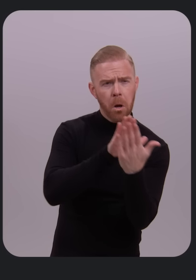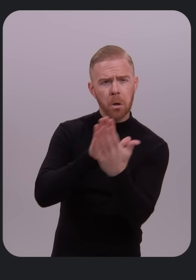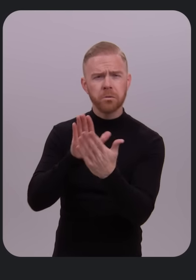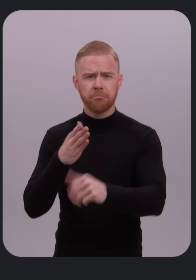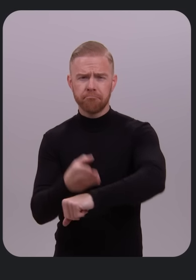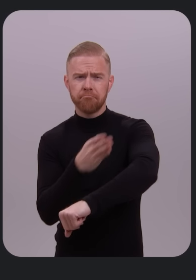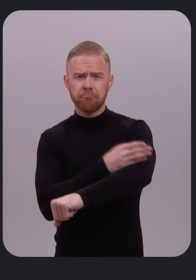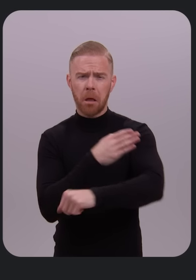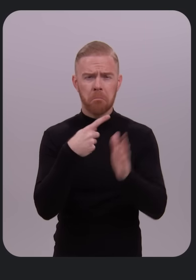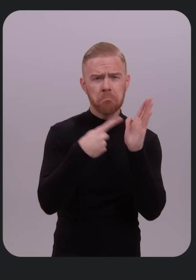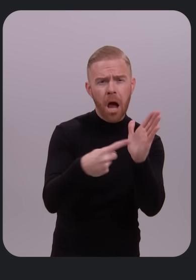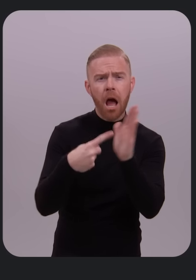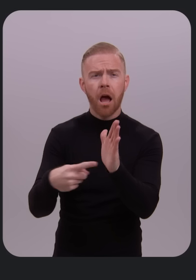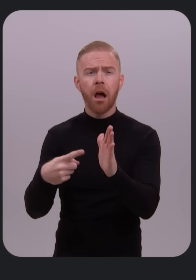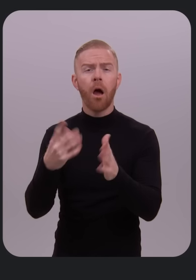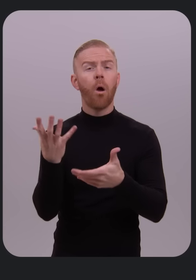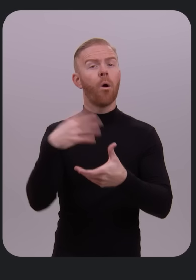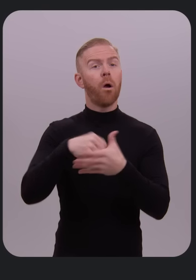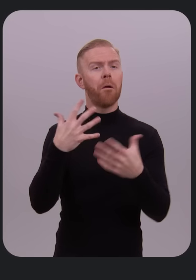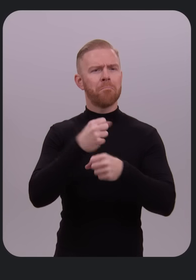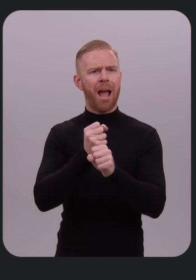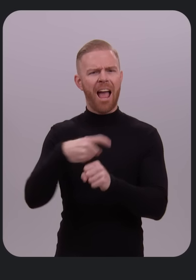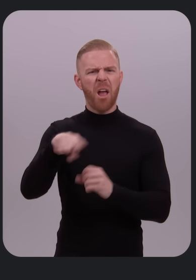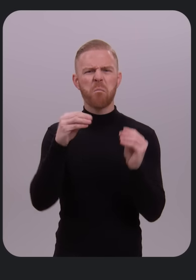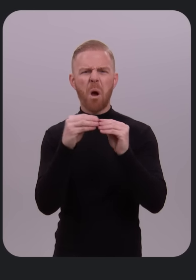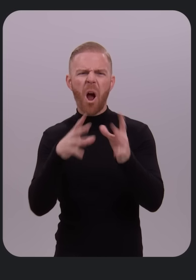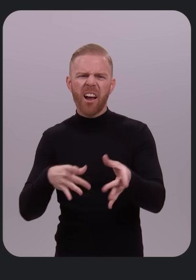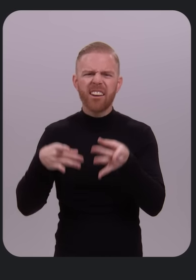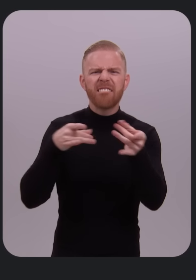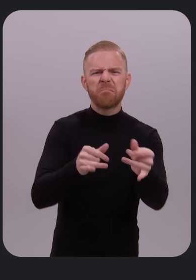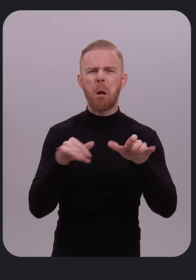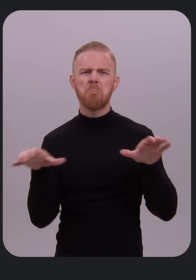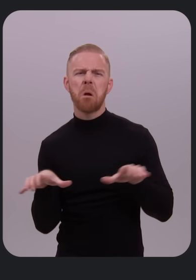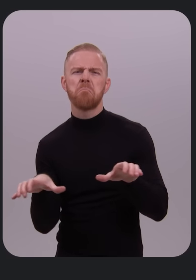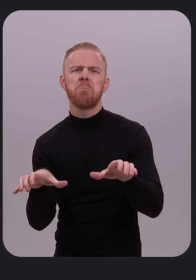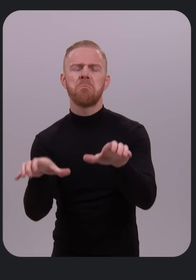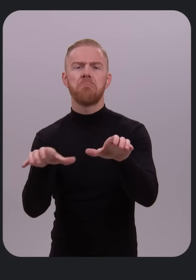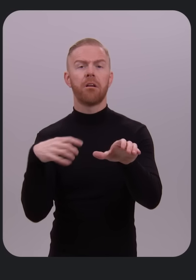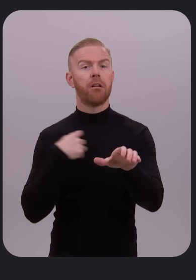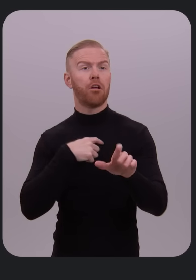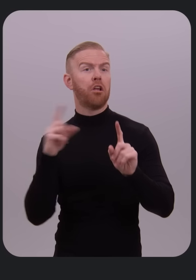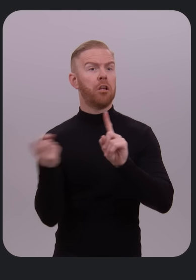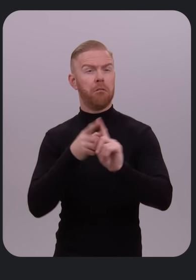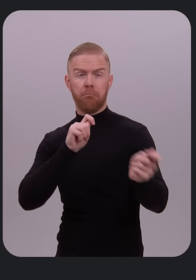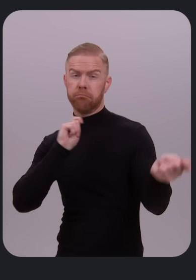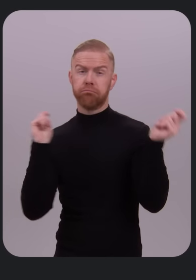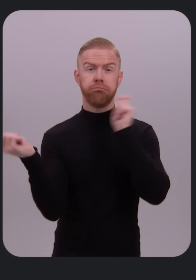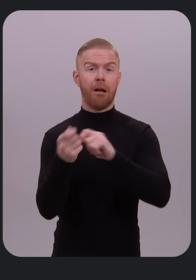including making them more efficient and performant. We first revolutionized image and video generation